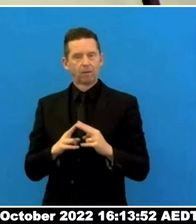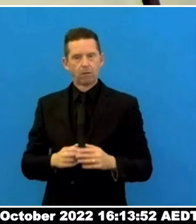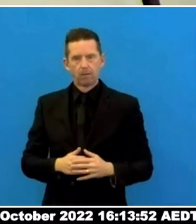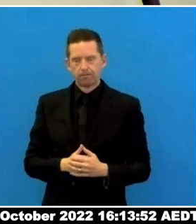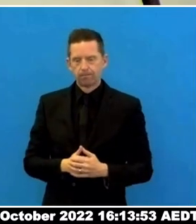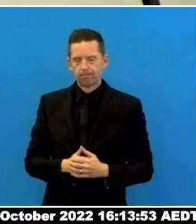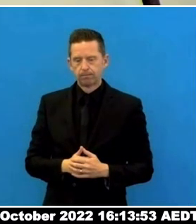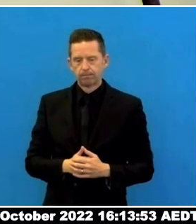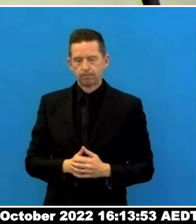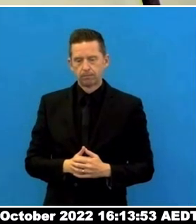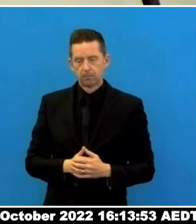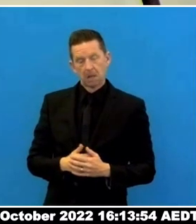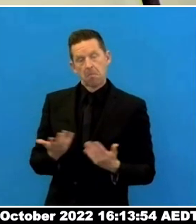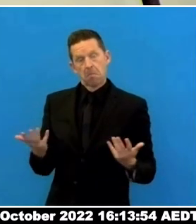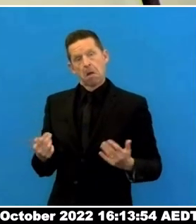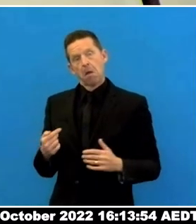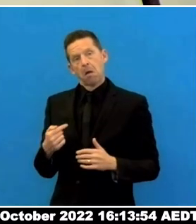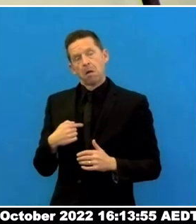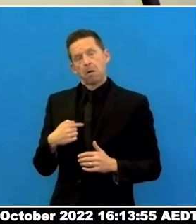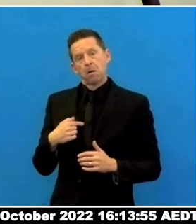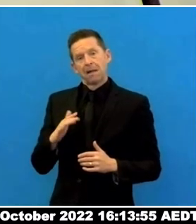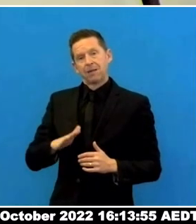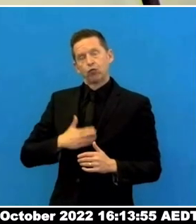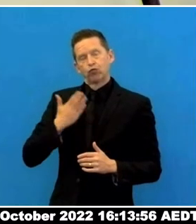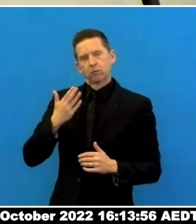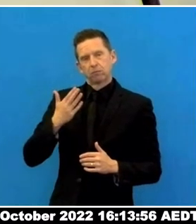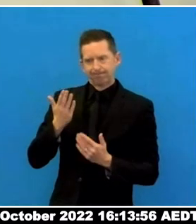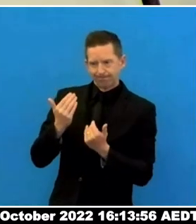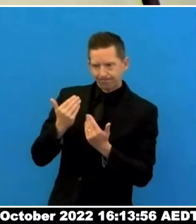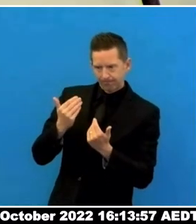But I would be very interested to know what you feel